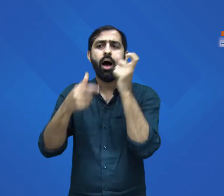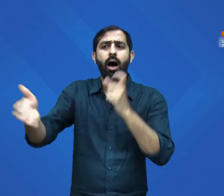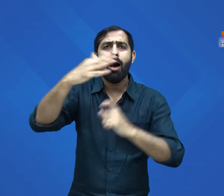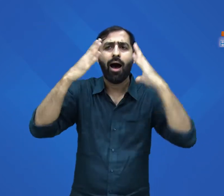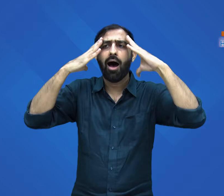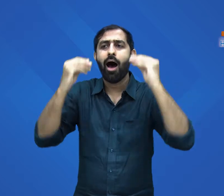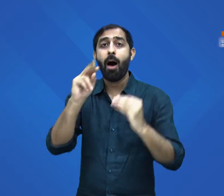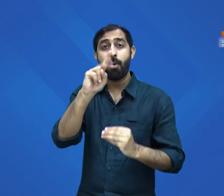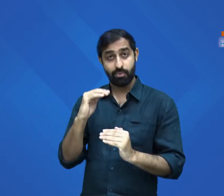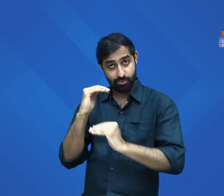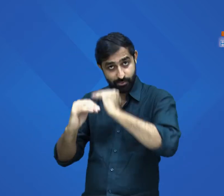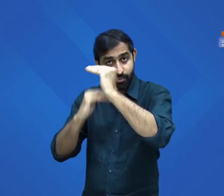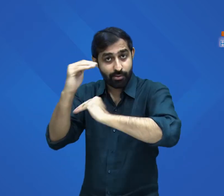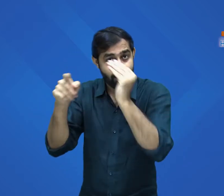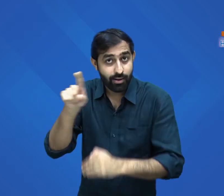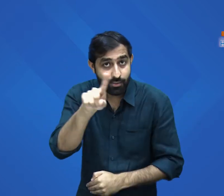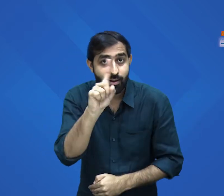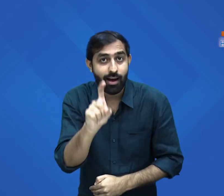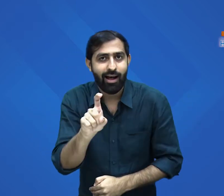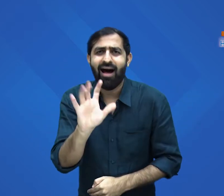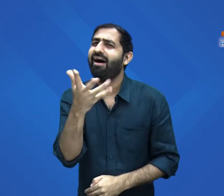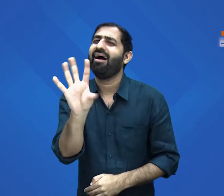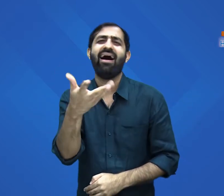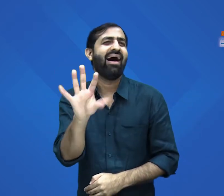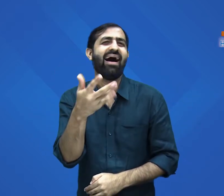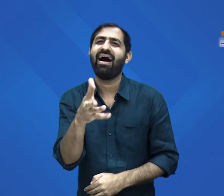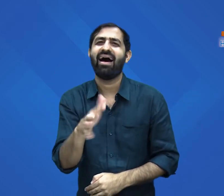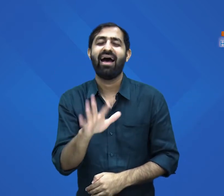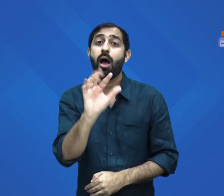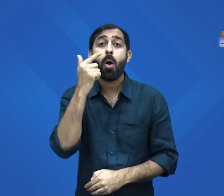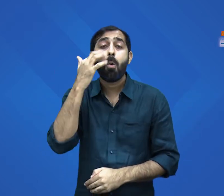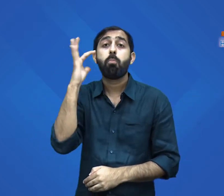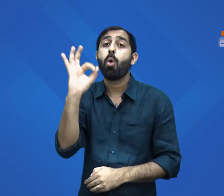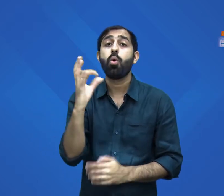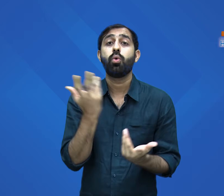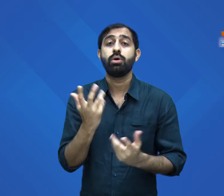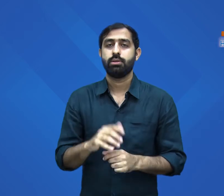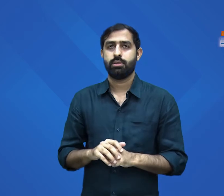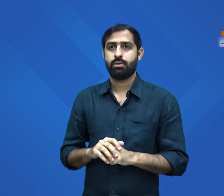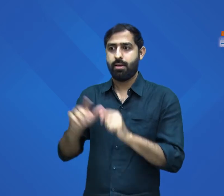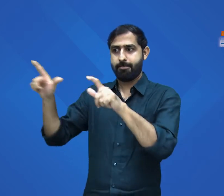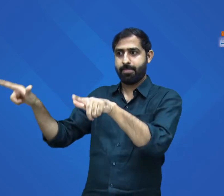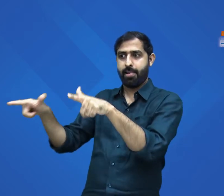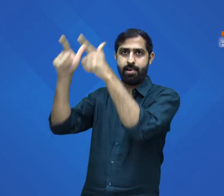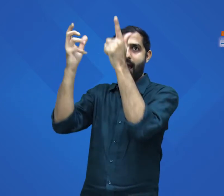With such an attitude, we would never get to learn new things. What important is that we need to be attentive.